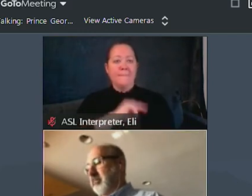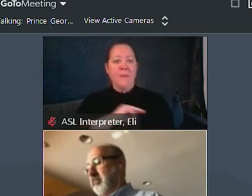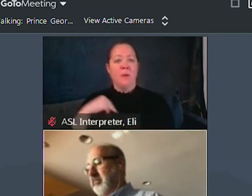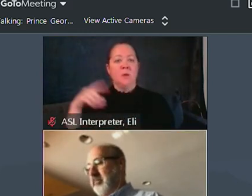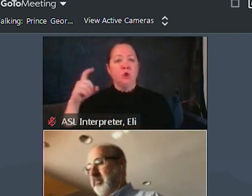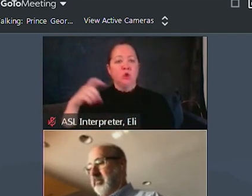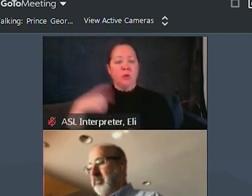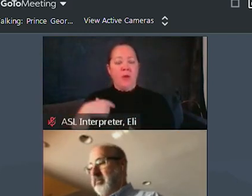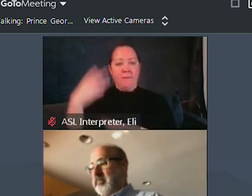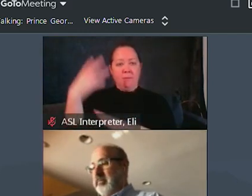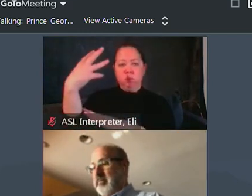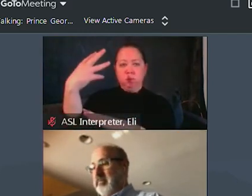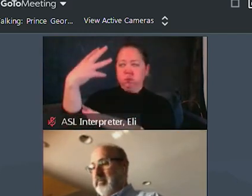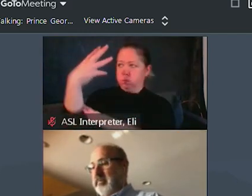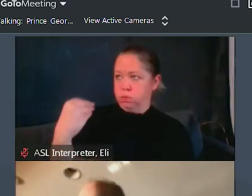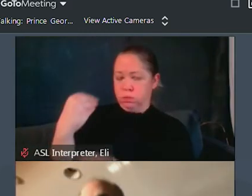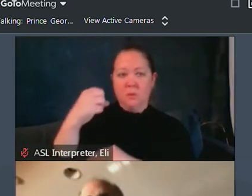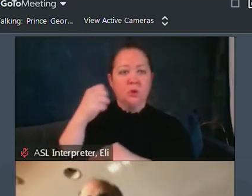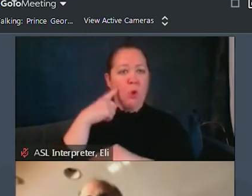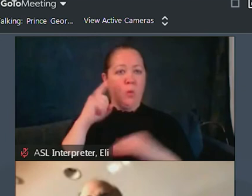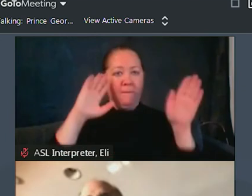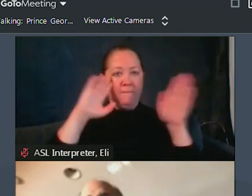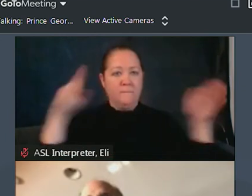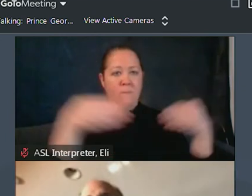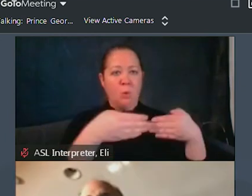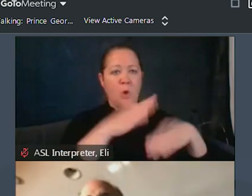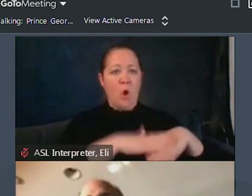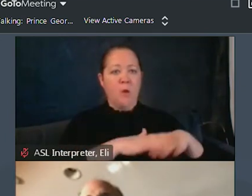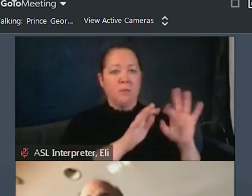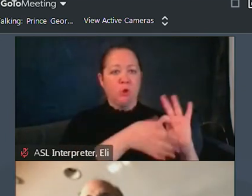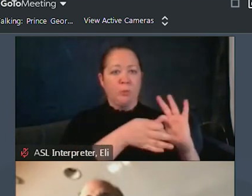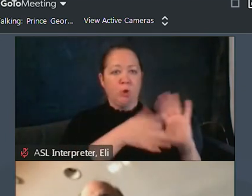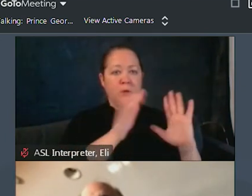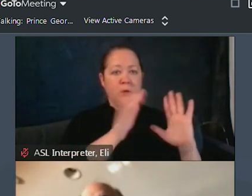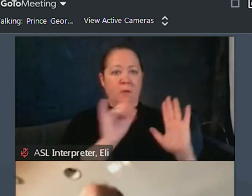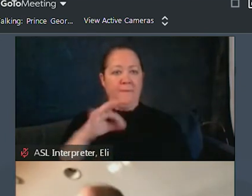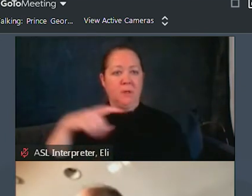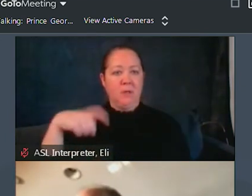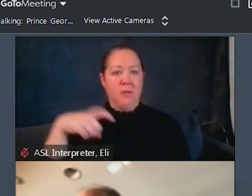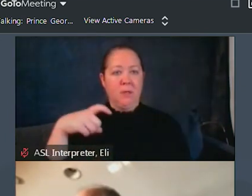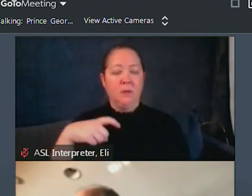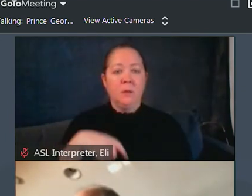And everybody else should please turn your mics off as well. Madam vice chair. Do you have any questions?